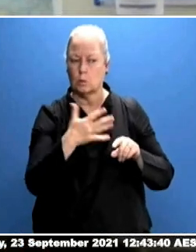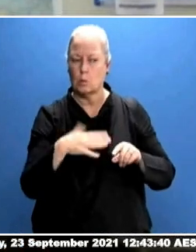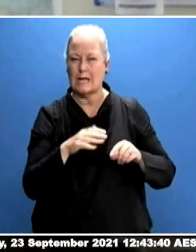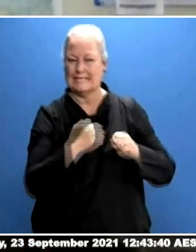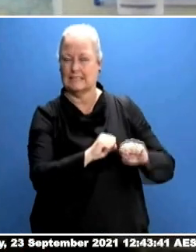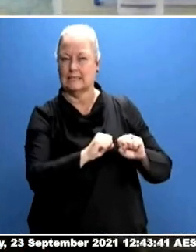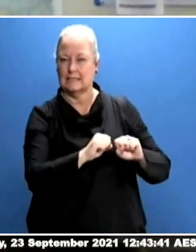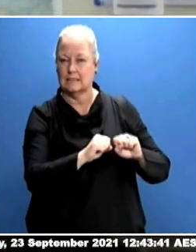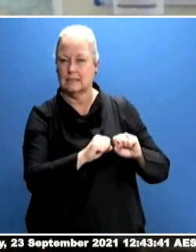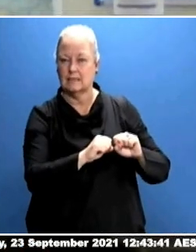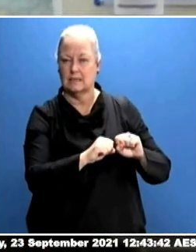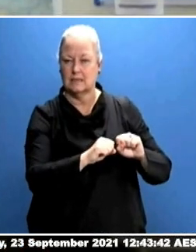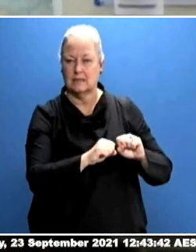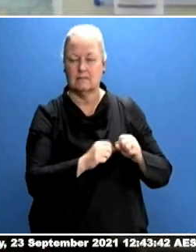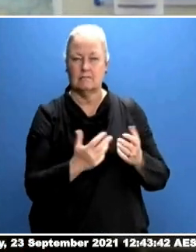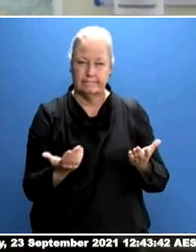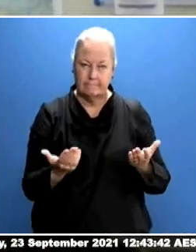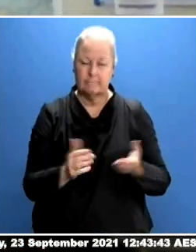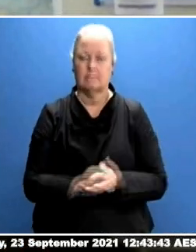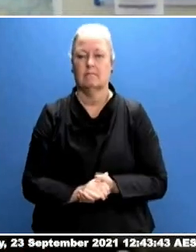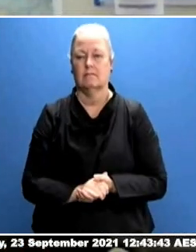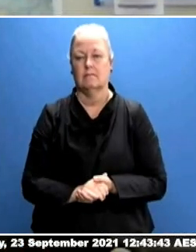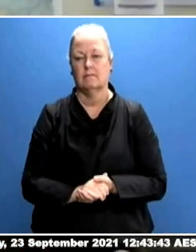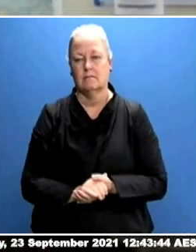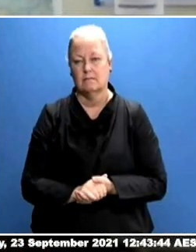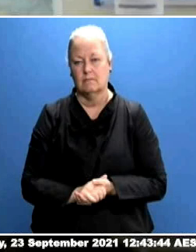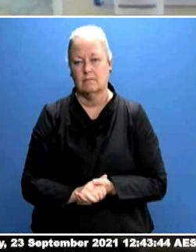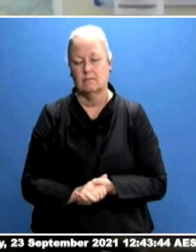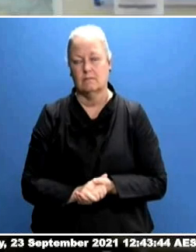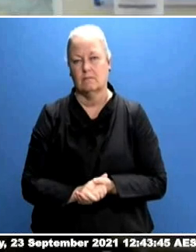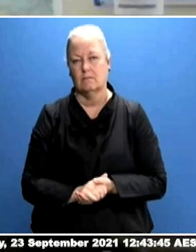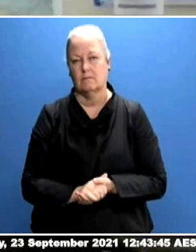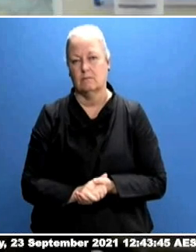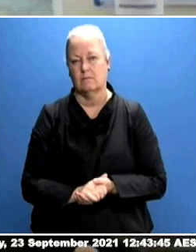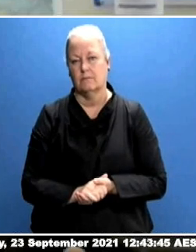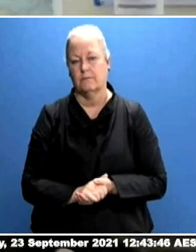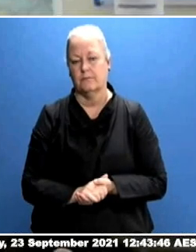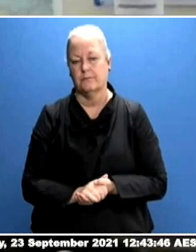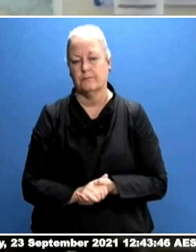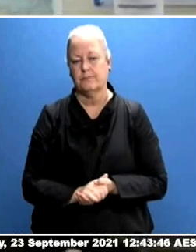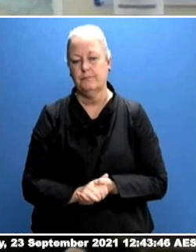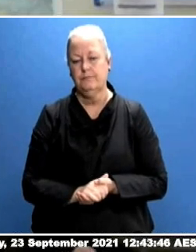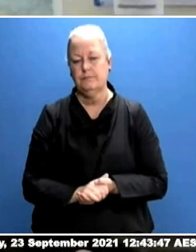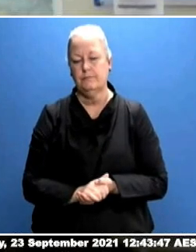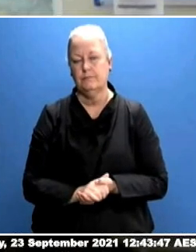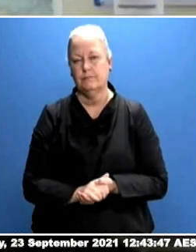to end up in Secure Care, essentially, when education wasn't up to speed or part